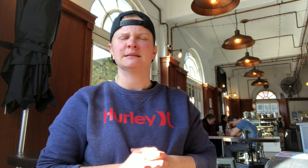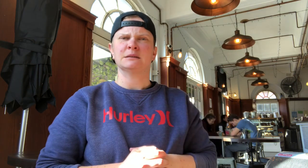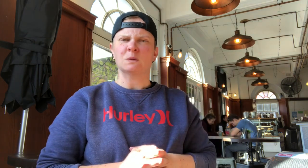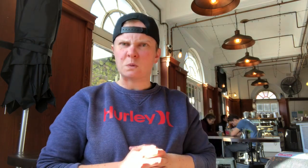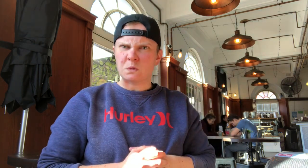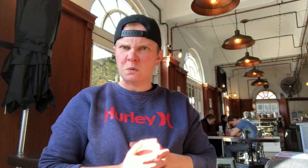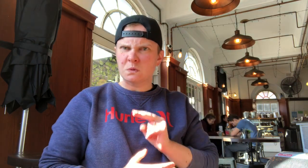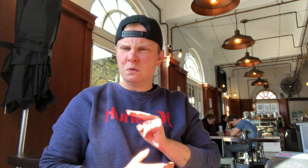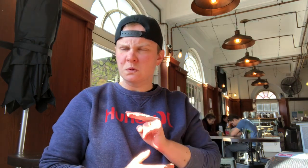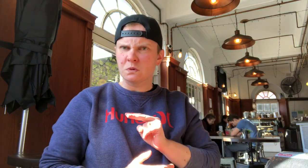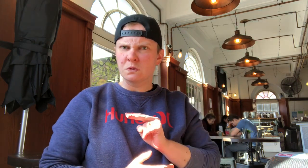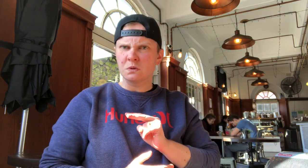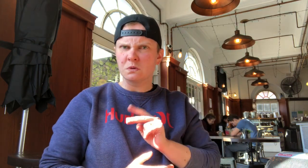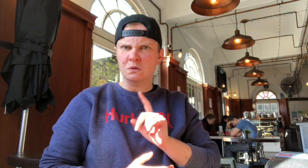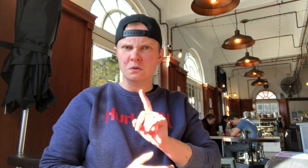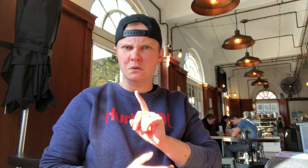Wow, that's really bad situation...